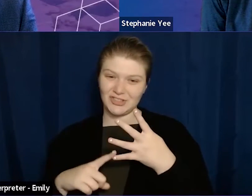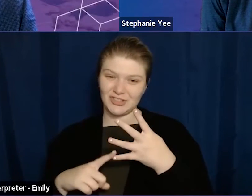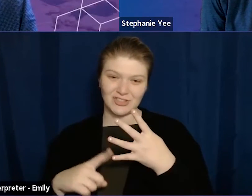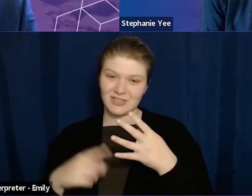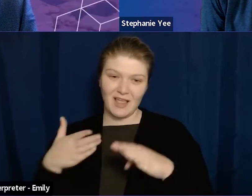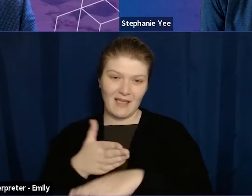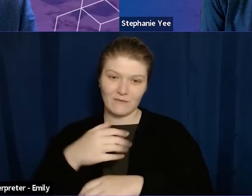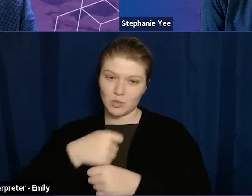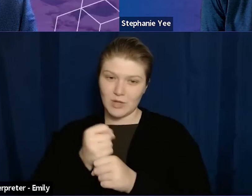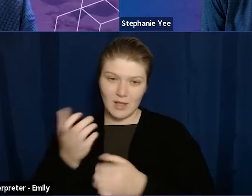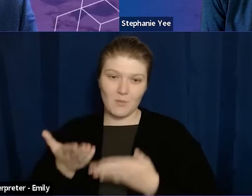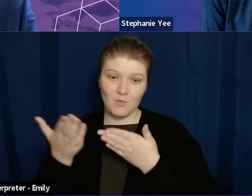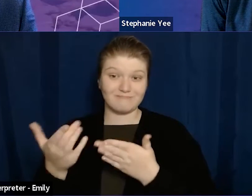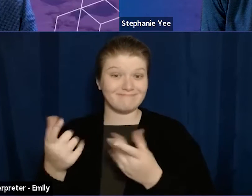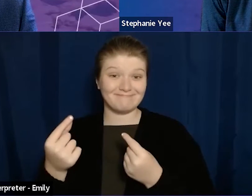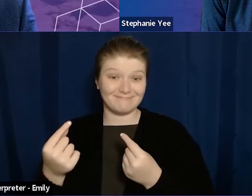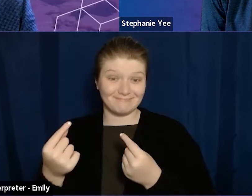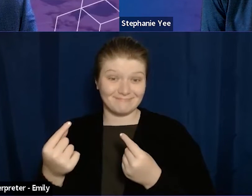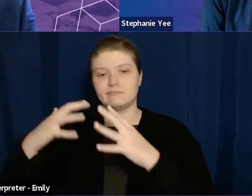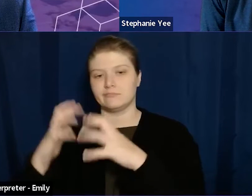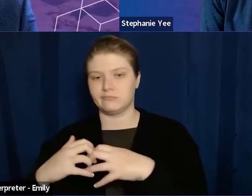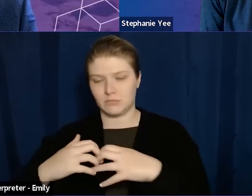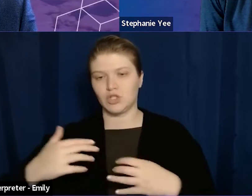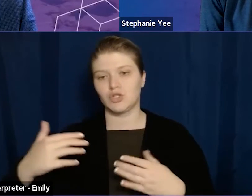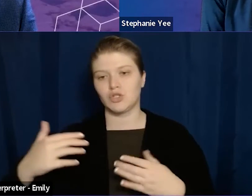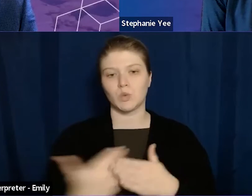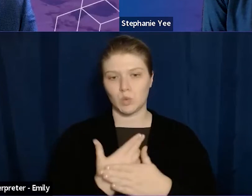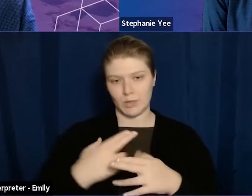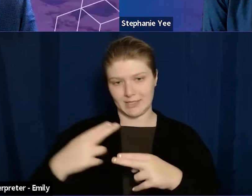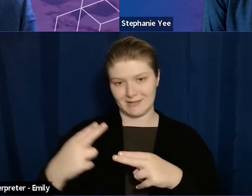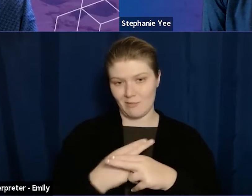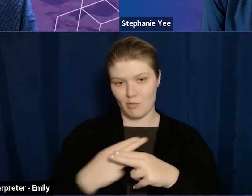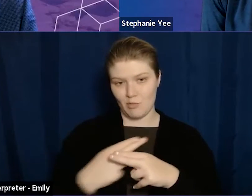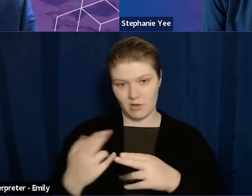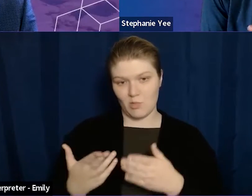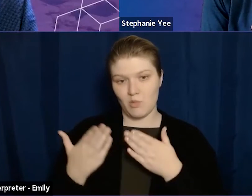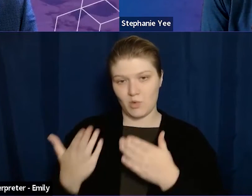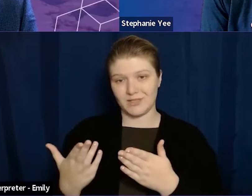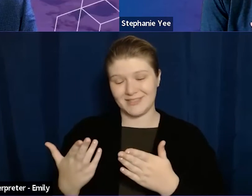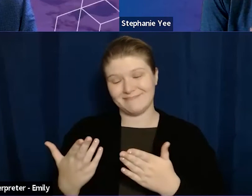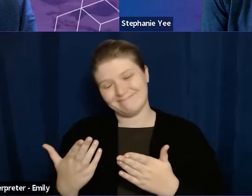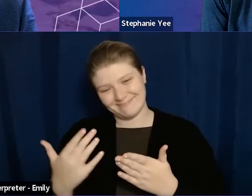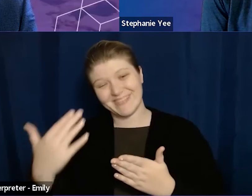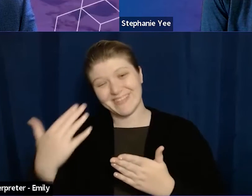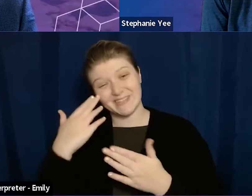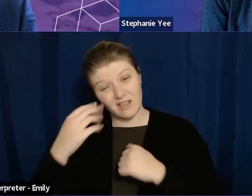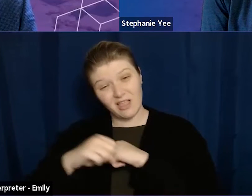You would have to start a new temporary proposal. It's inconvenient, but the trade-off is that the compliance checks we do